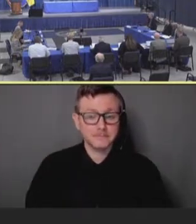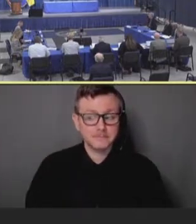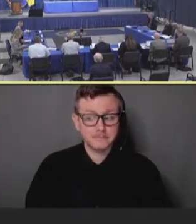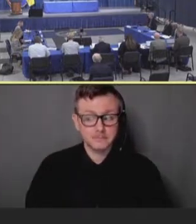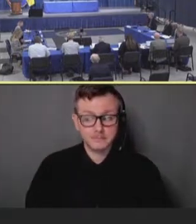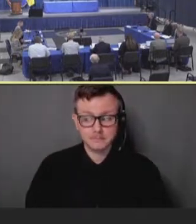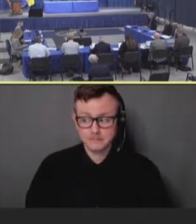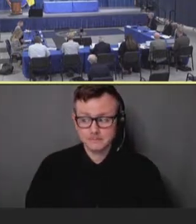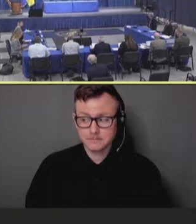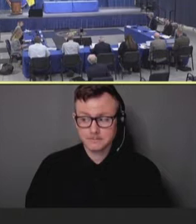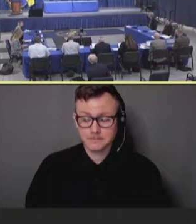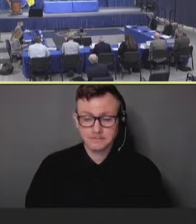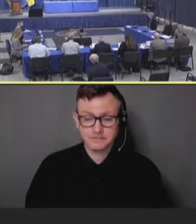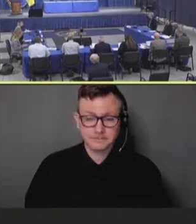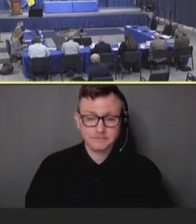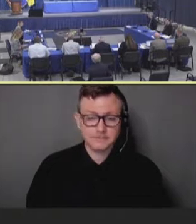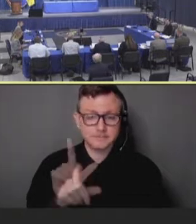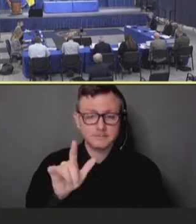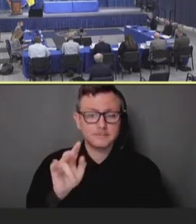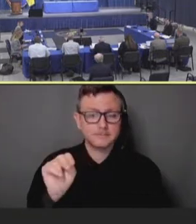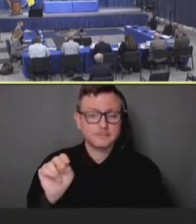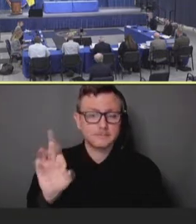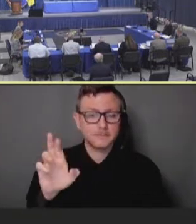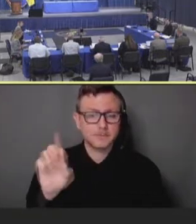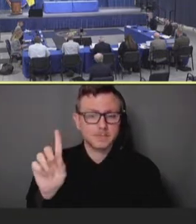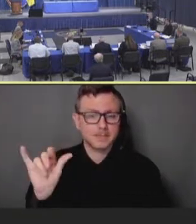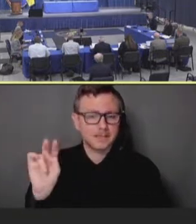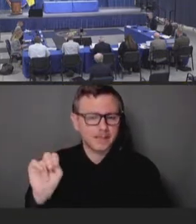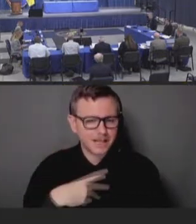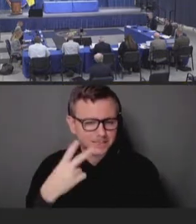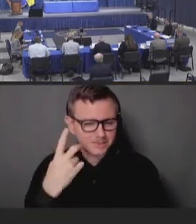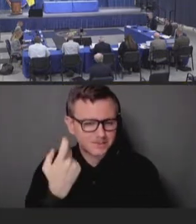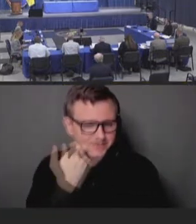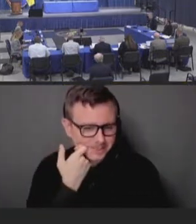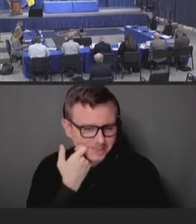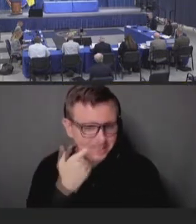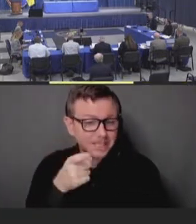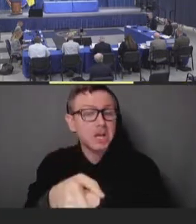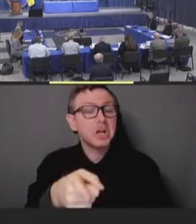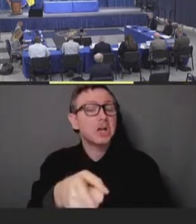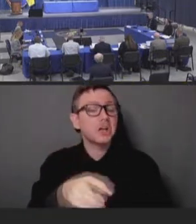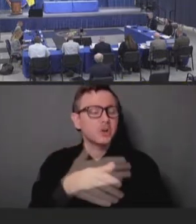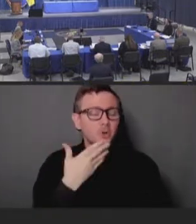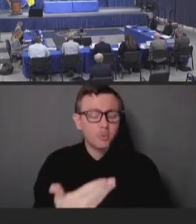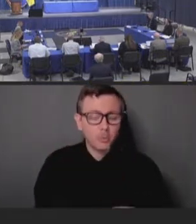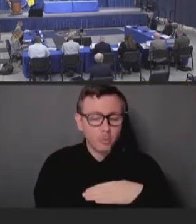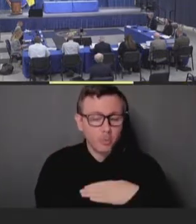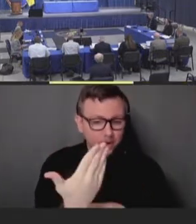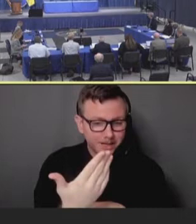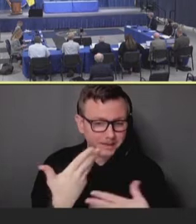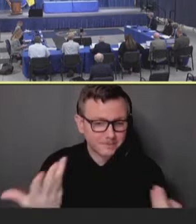Leonard Friedland: Good morning. Present. Ann Aikin: Good morning. Dan Hoft.